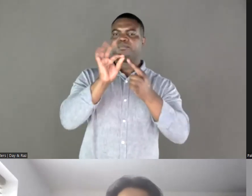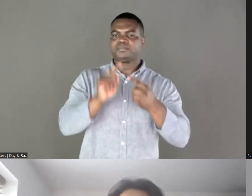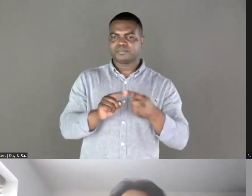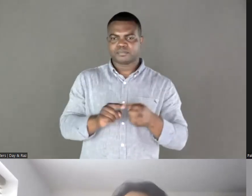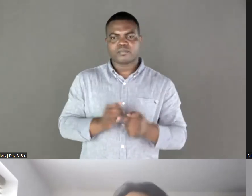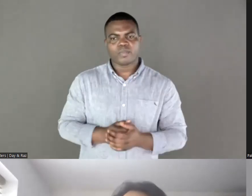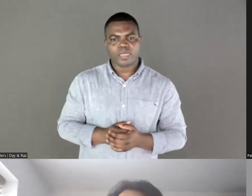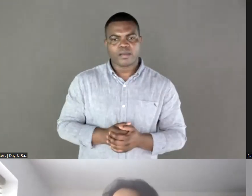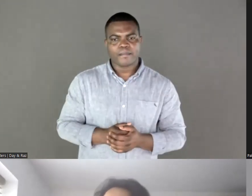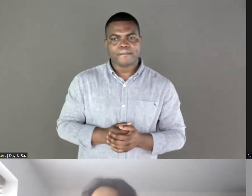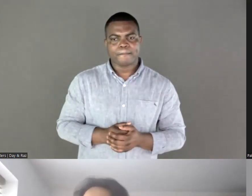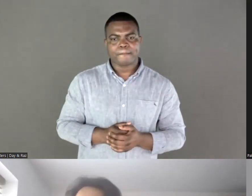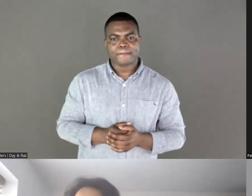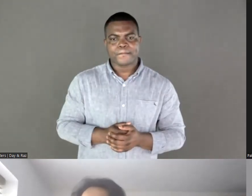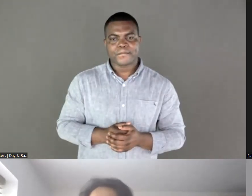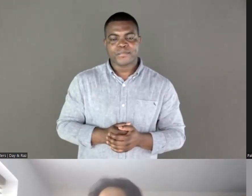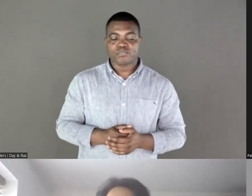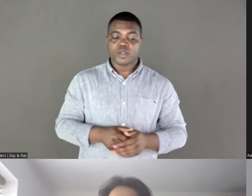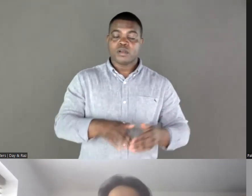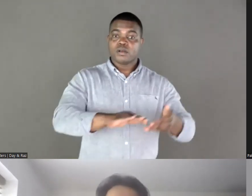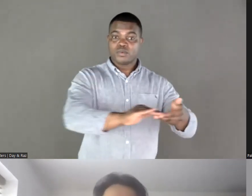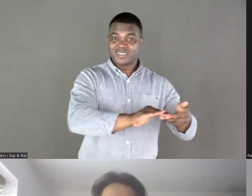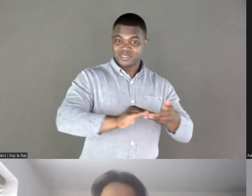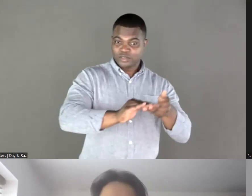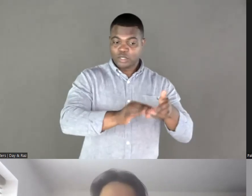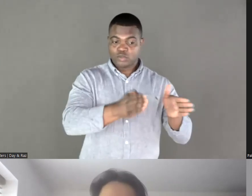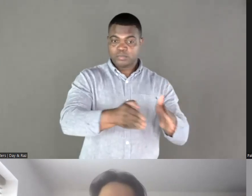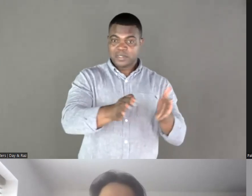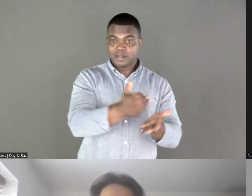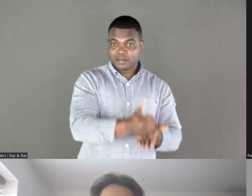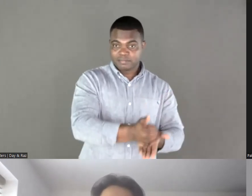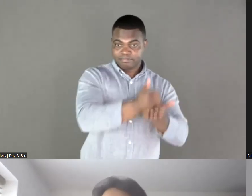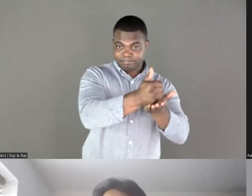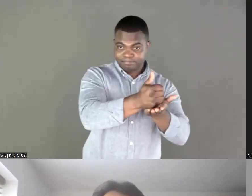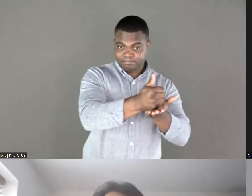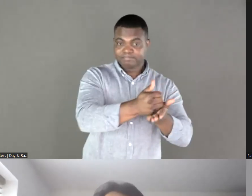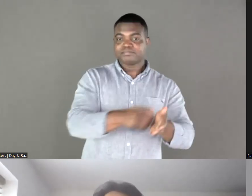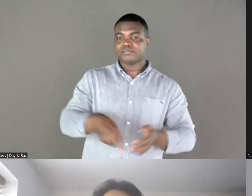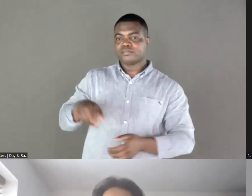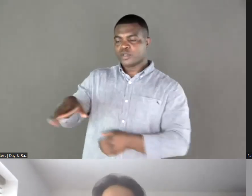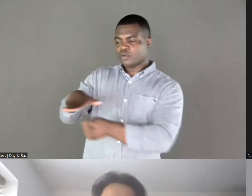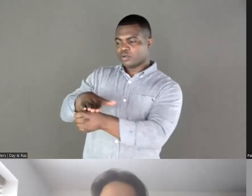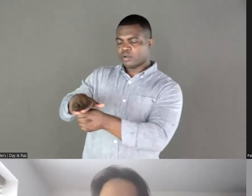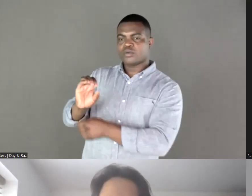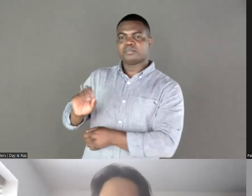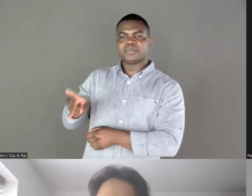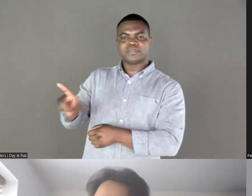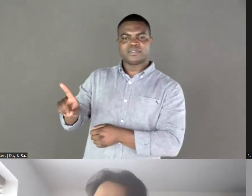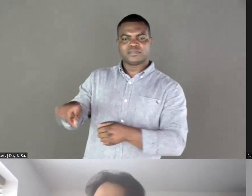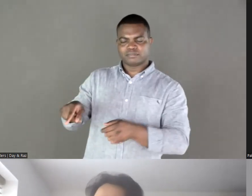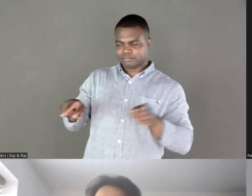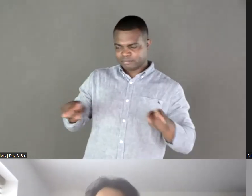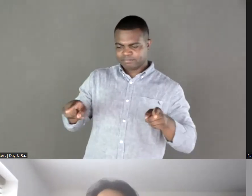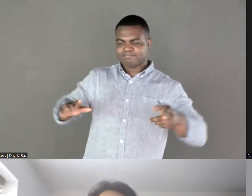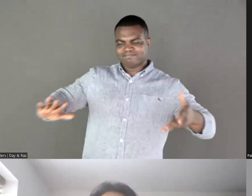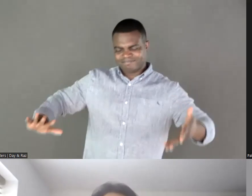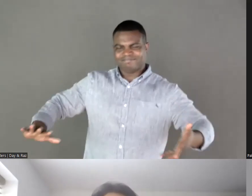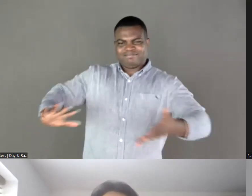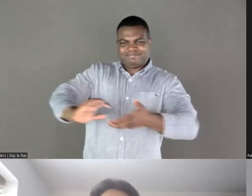So maybe for this one, will be good probably to hear from Ukraine colleague, to see if you have